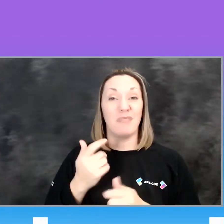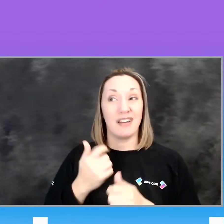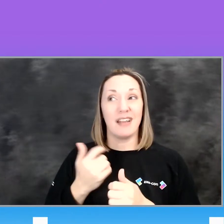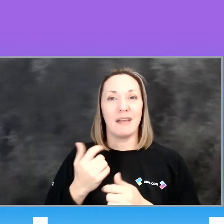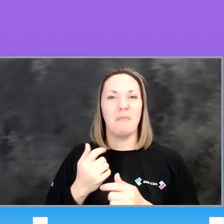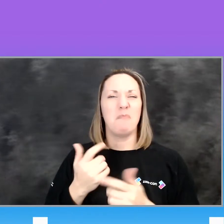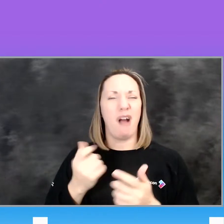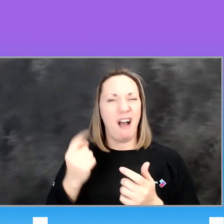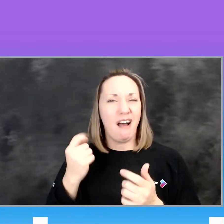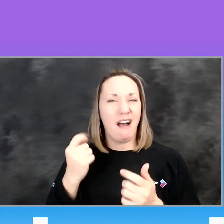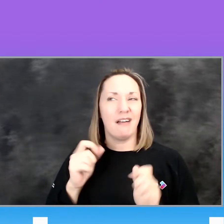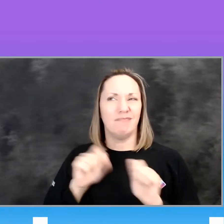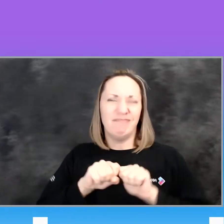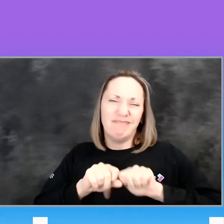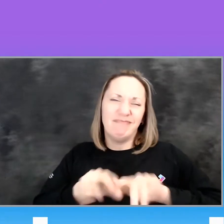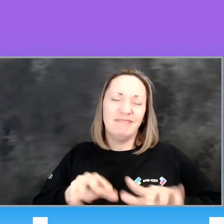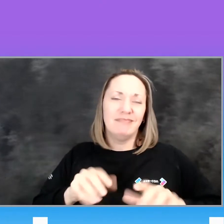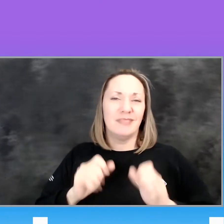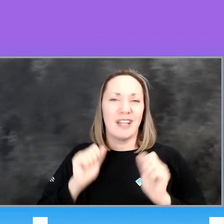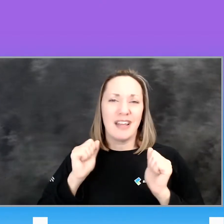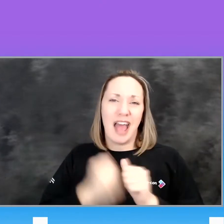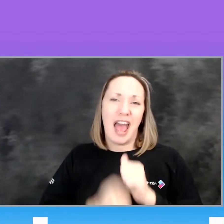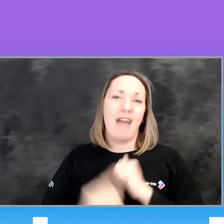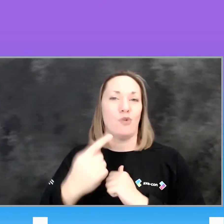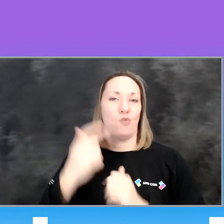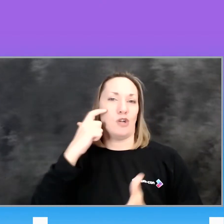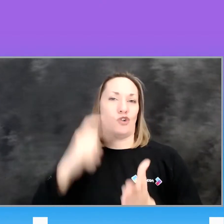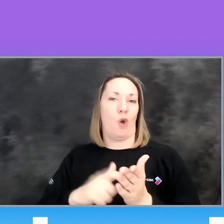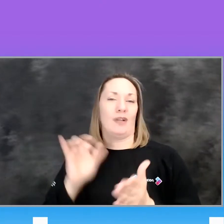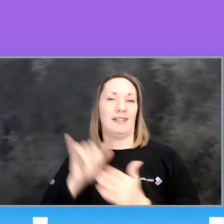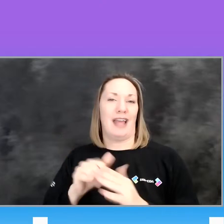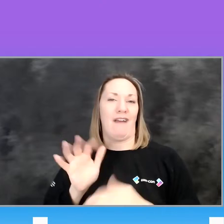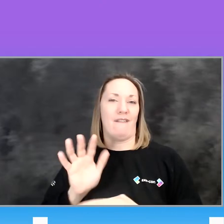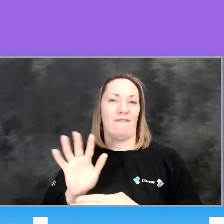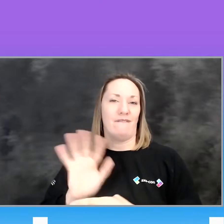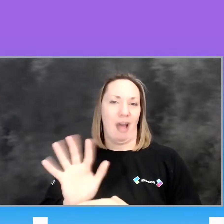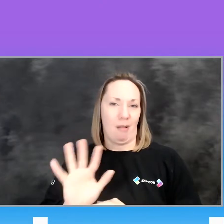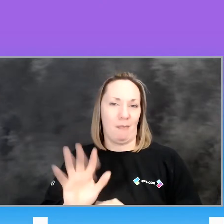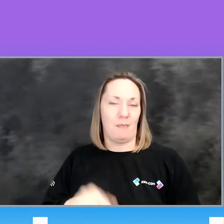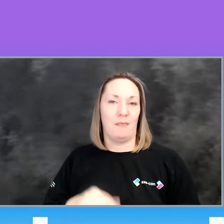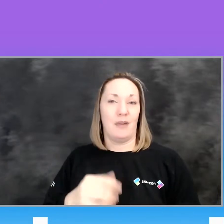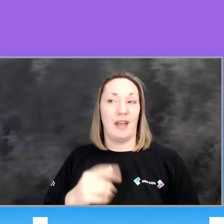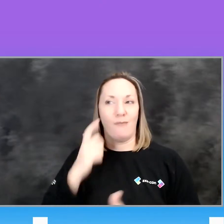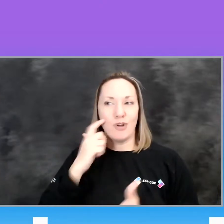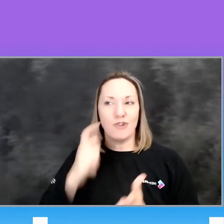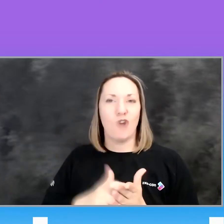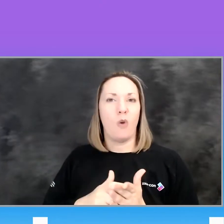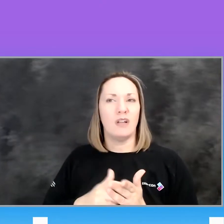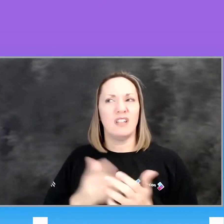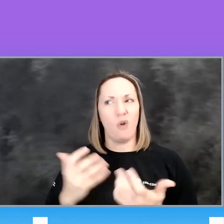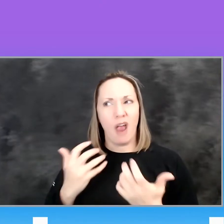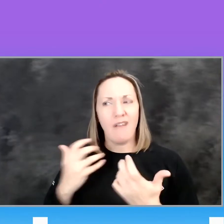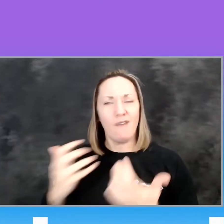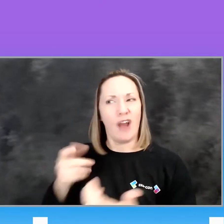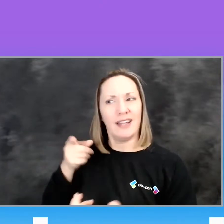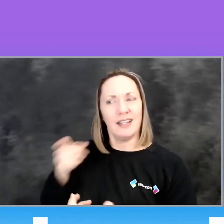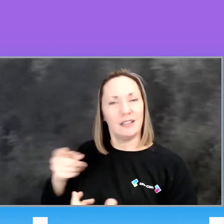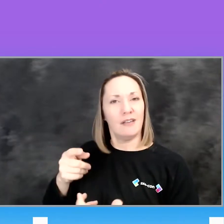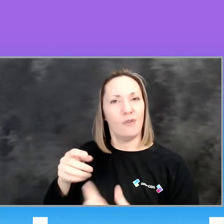everybody noticed this film and what they noticed was there was